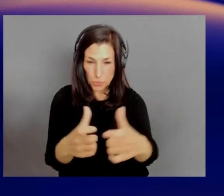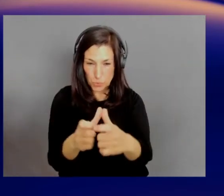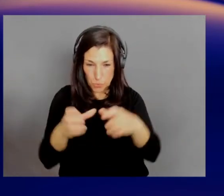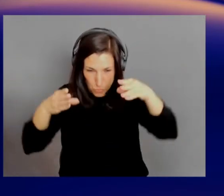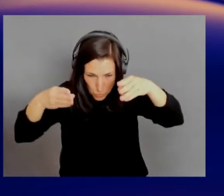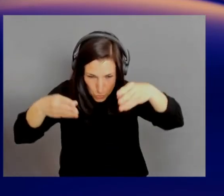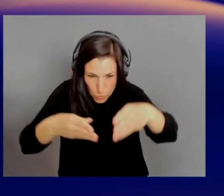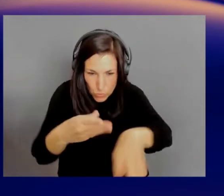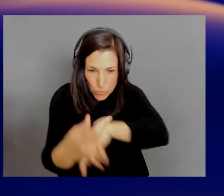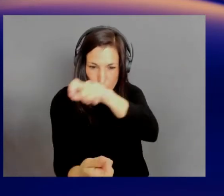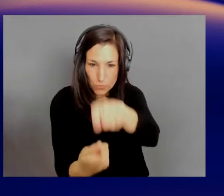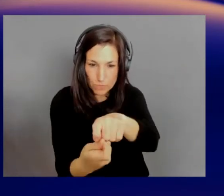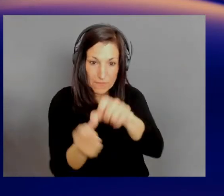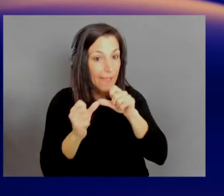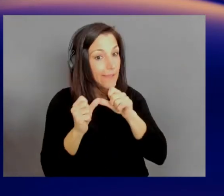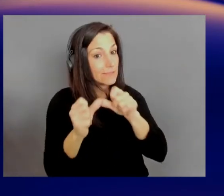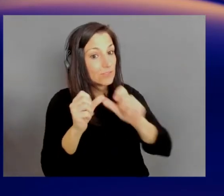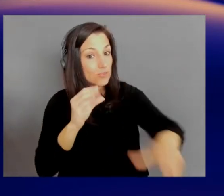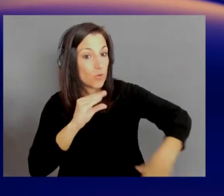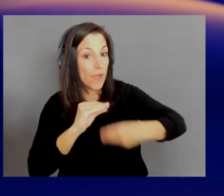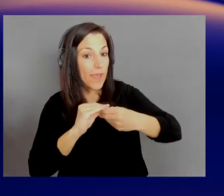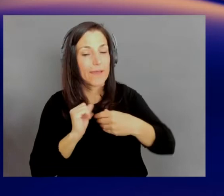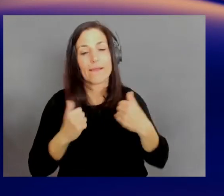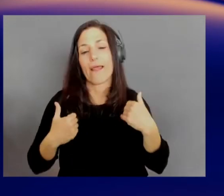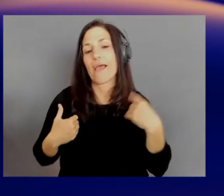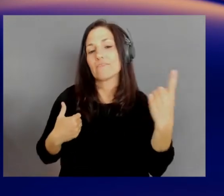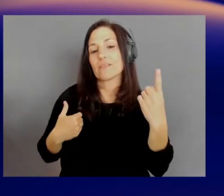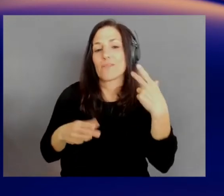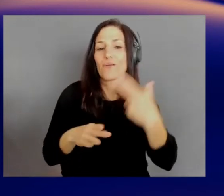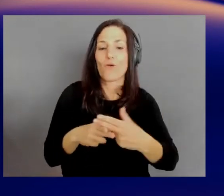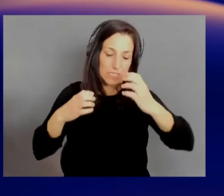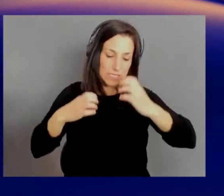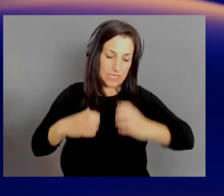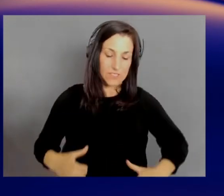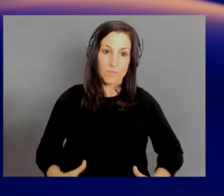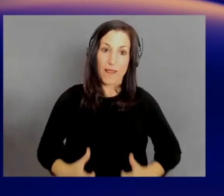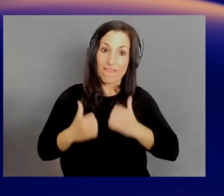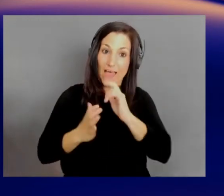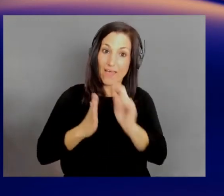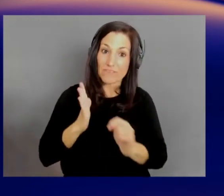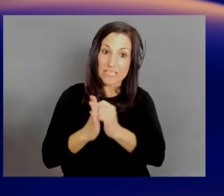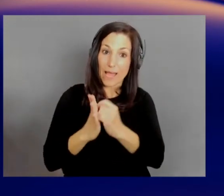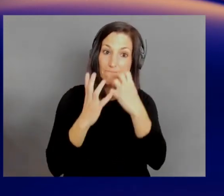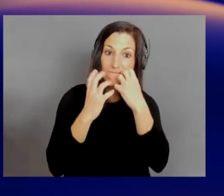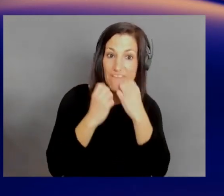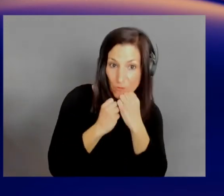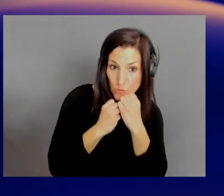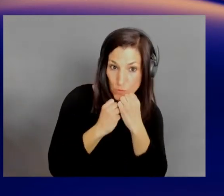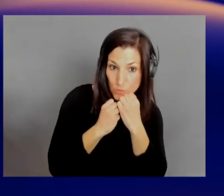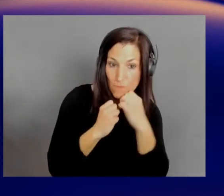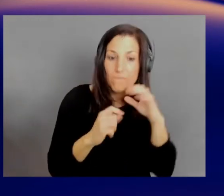I have something called Customer Lifetime Value. This is actually being populated with the SageMaker machine-learning model.